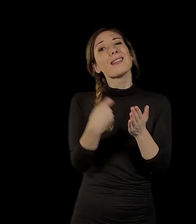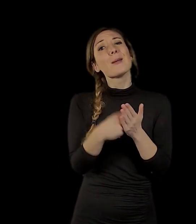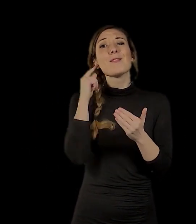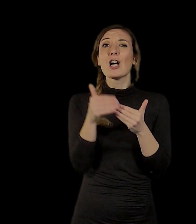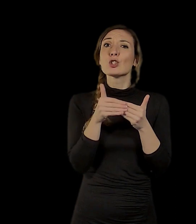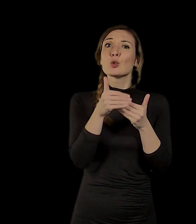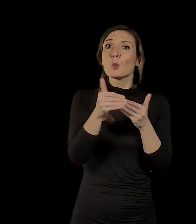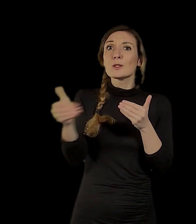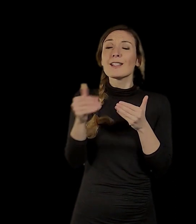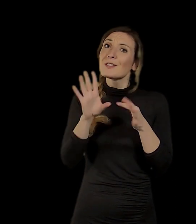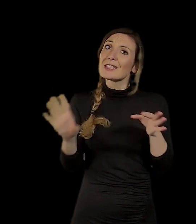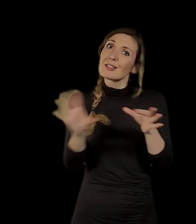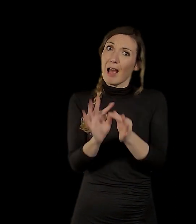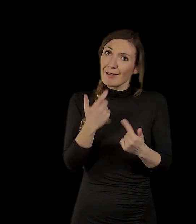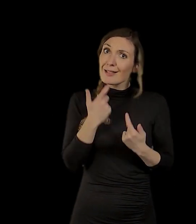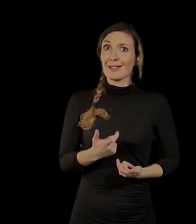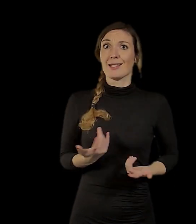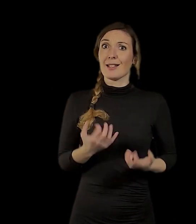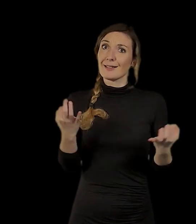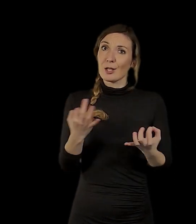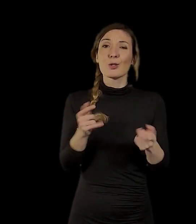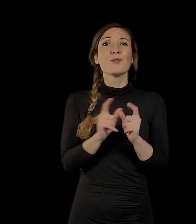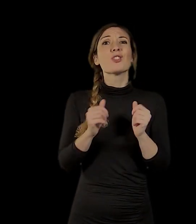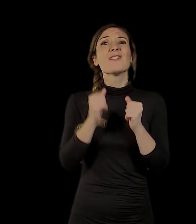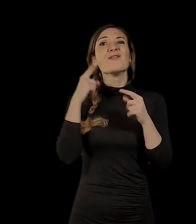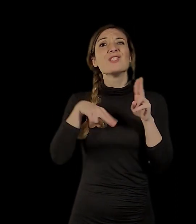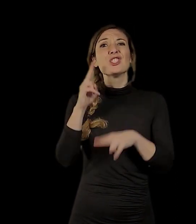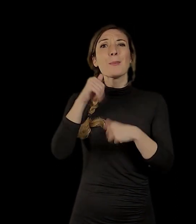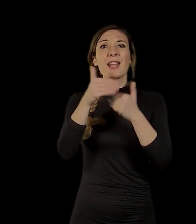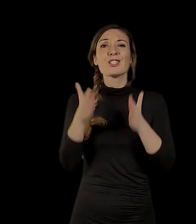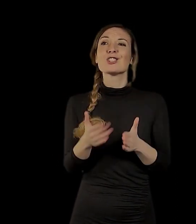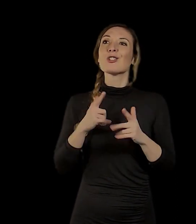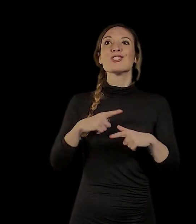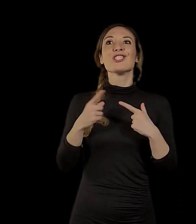the level of the city district. This place, as we said, will be a very important transitional